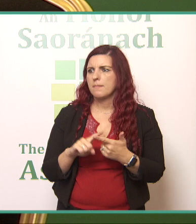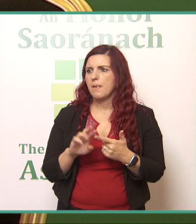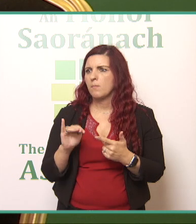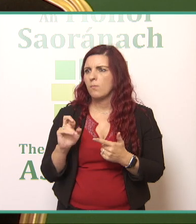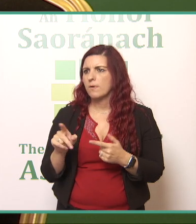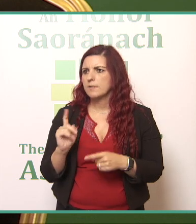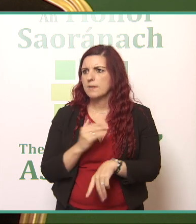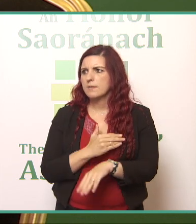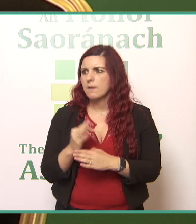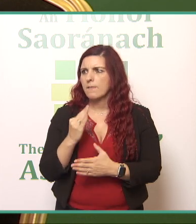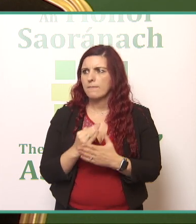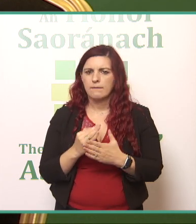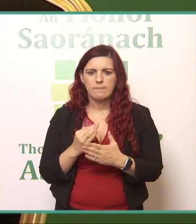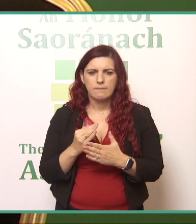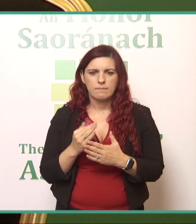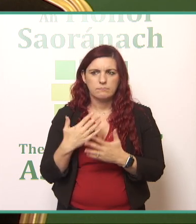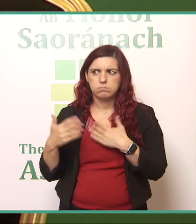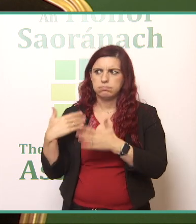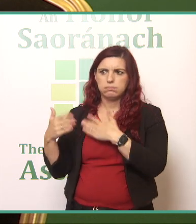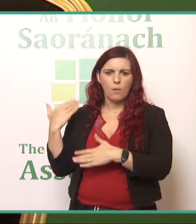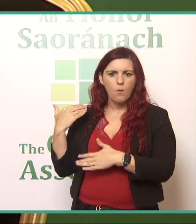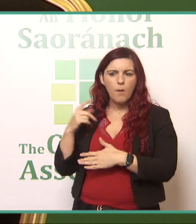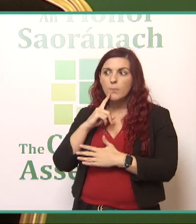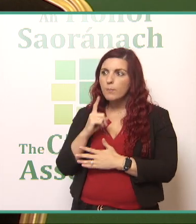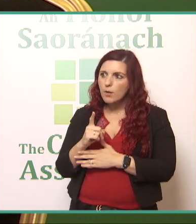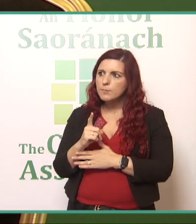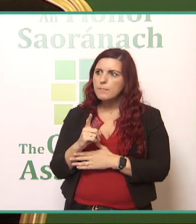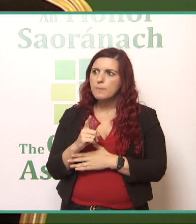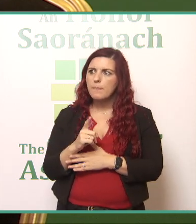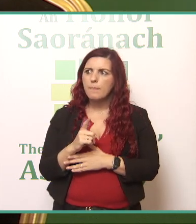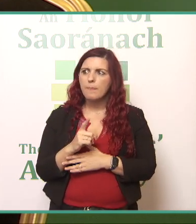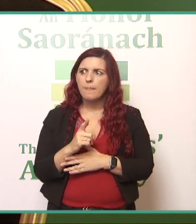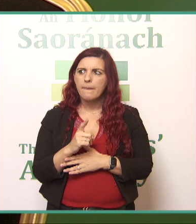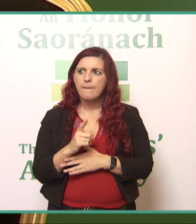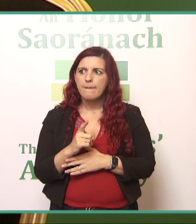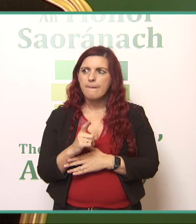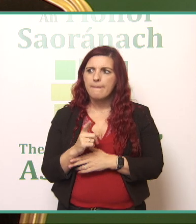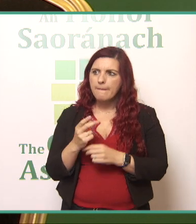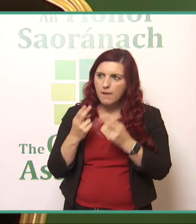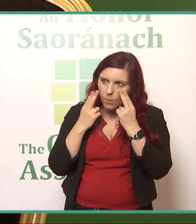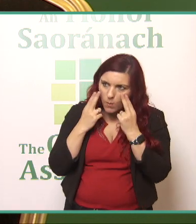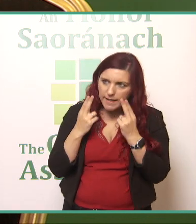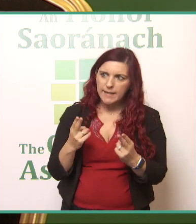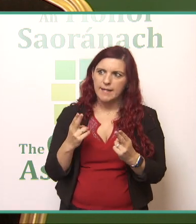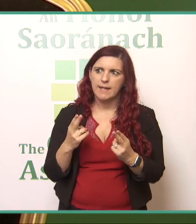um a couple of decades ago but you know we really need a proper like with there's a